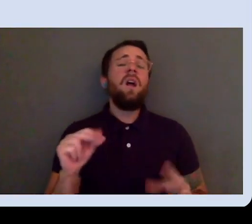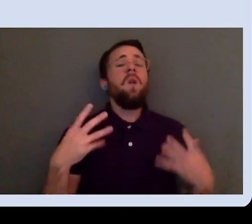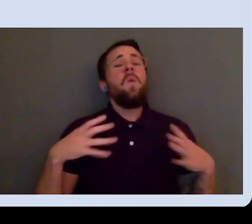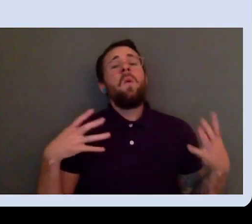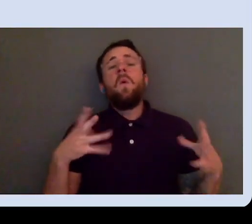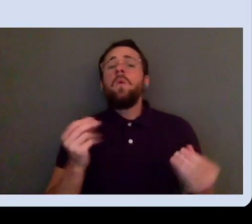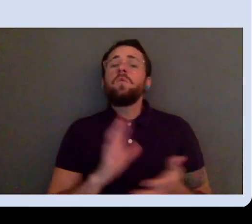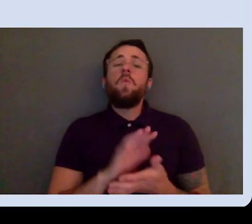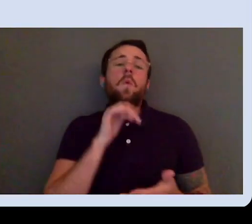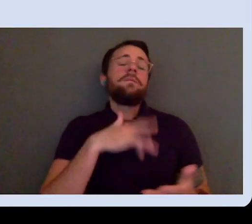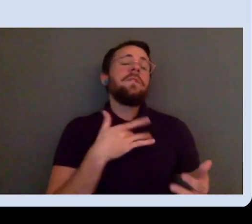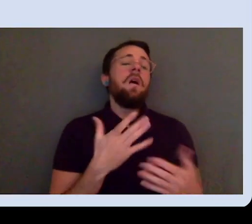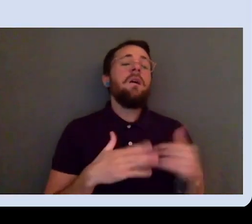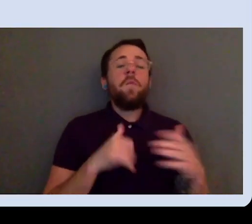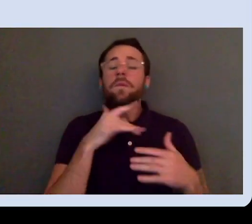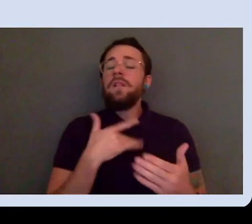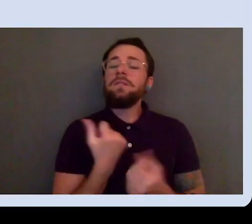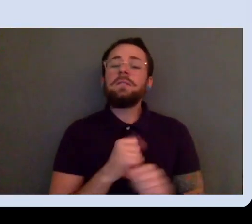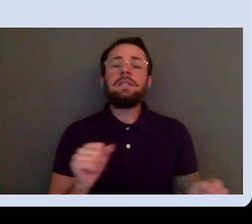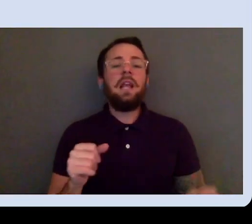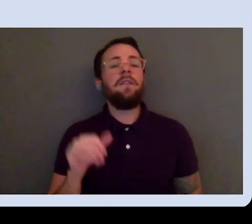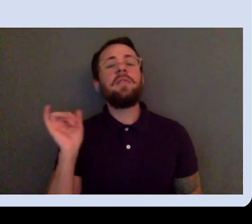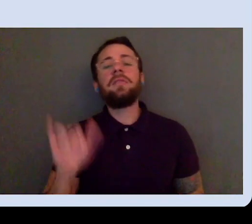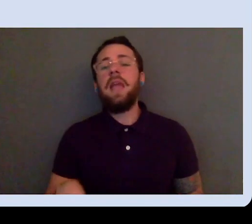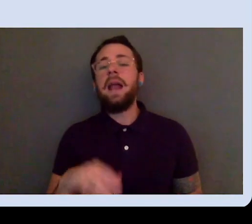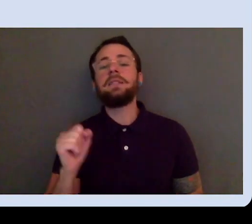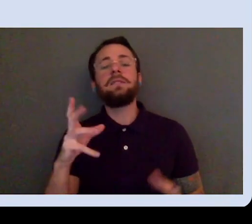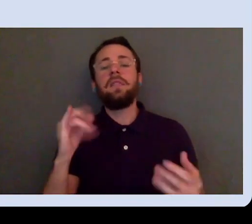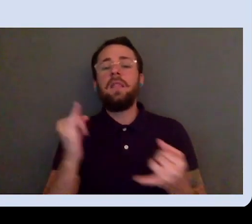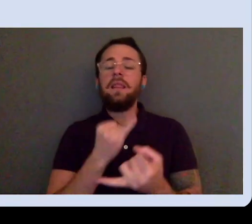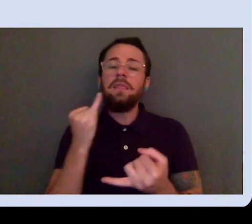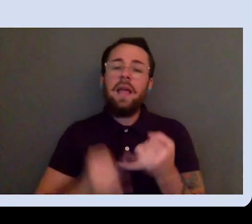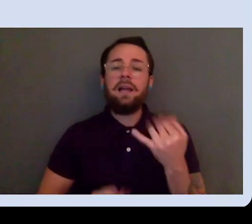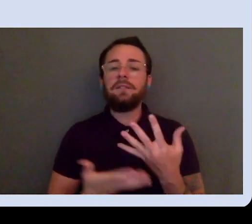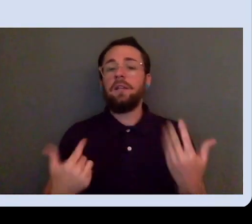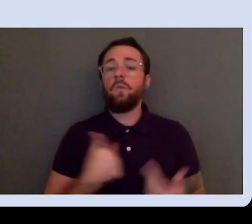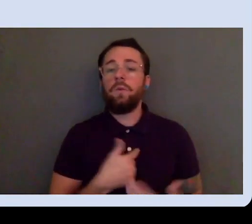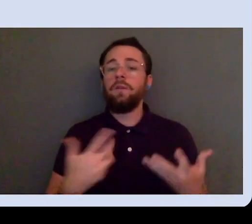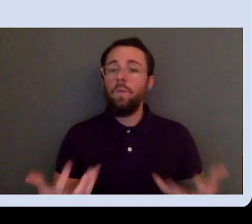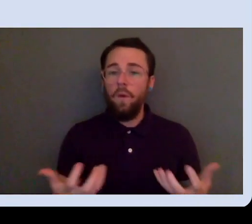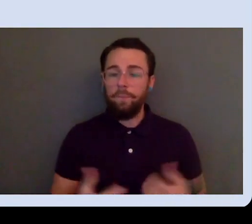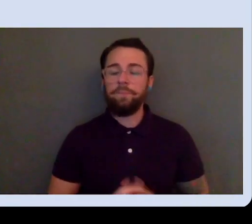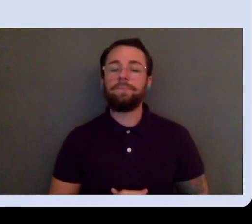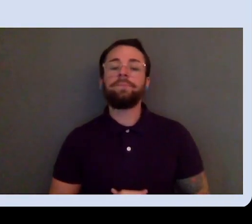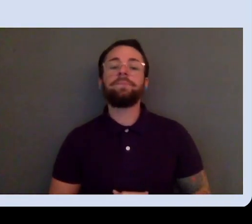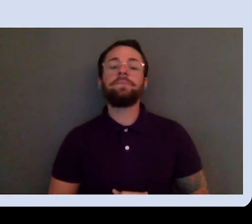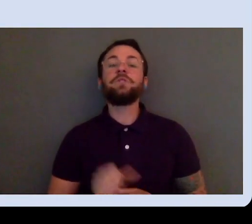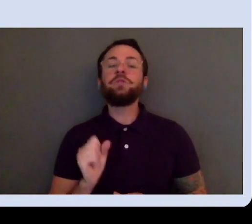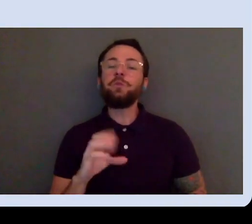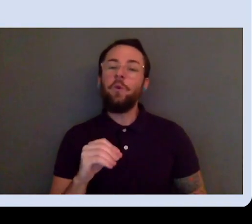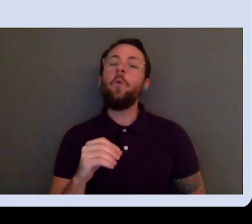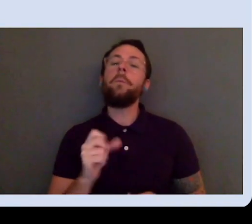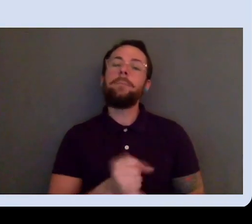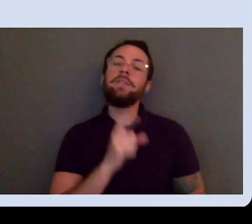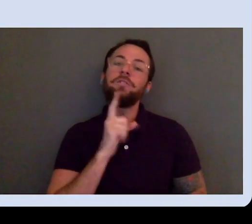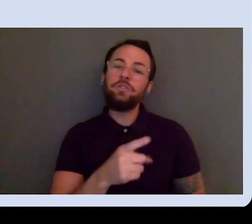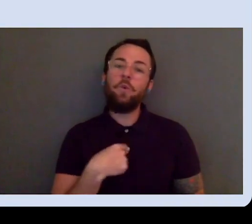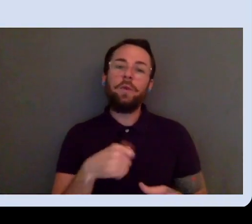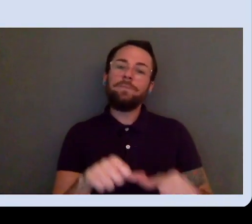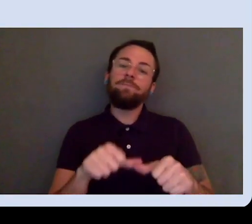We want students to want to come to school. And they typically do unless they feel unsafe.